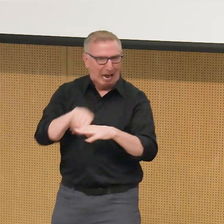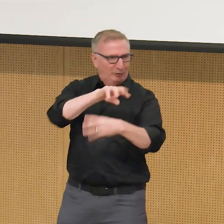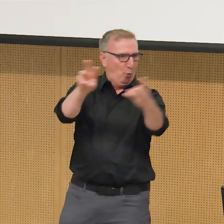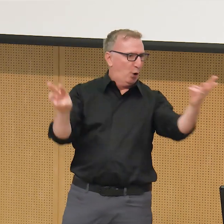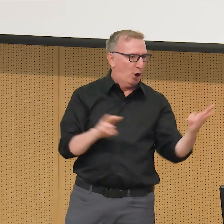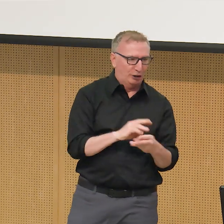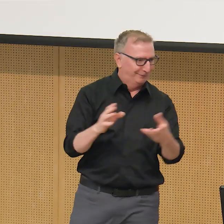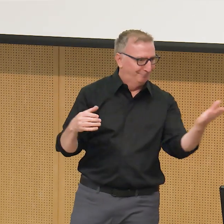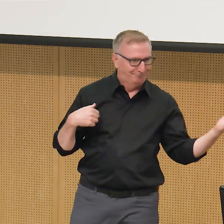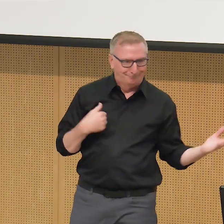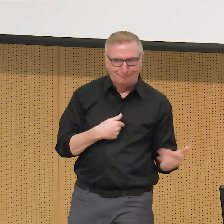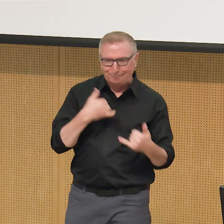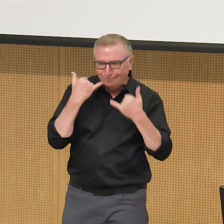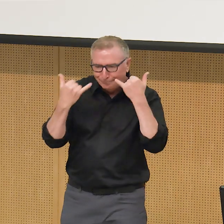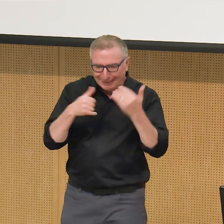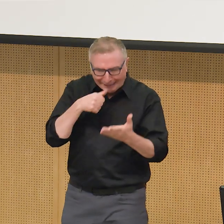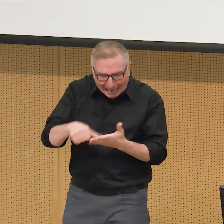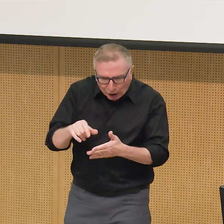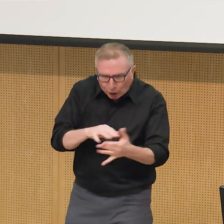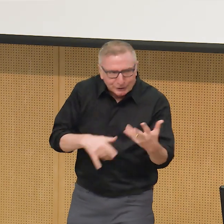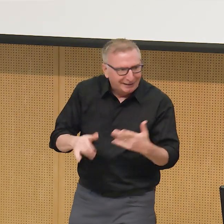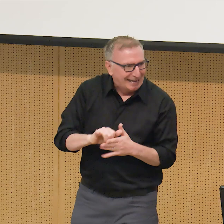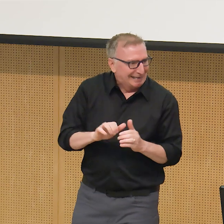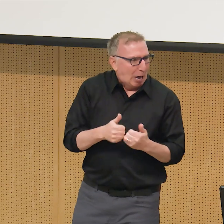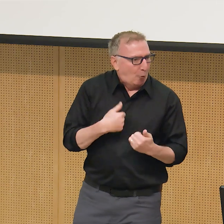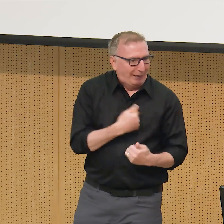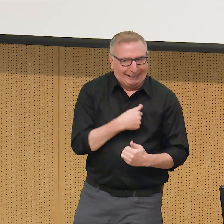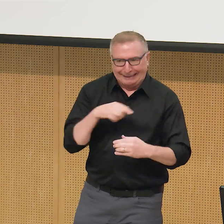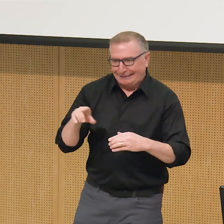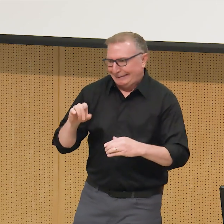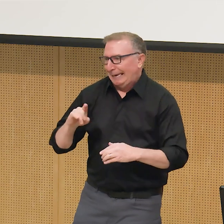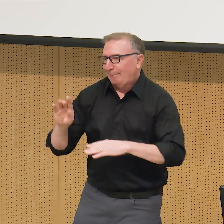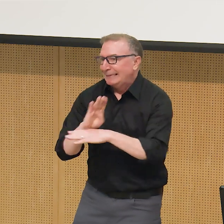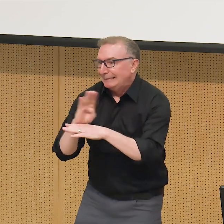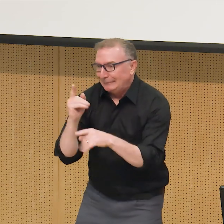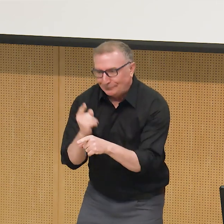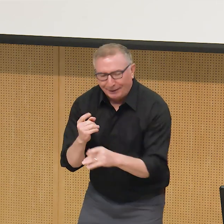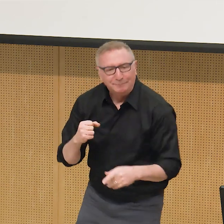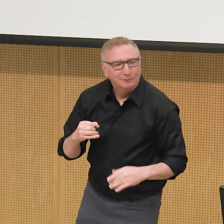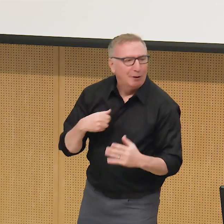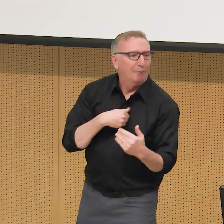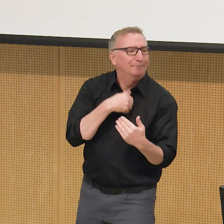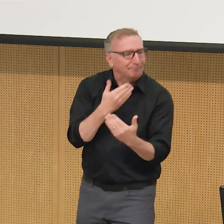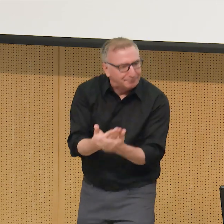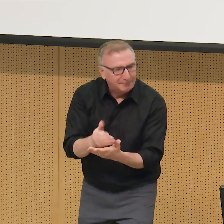but the rest of the world didn't. We had to use phones and letters. That's how everyone did business back then.